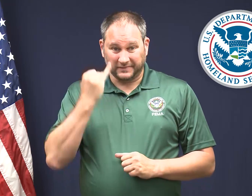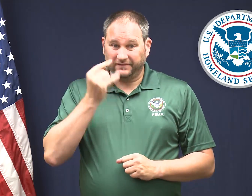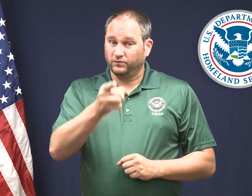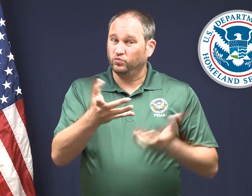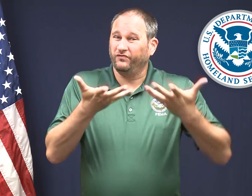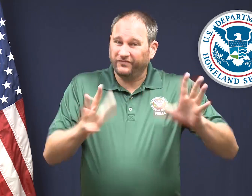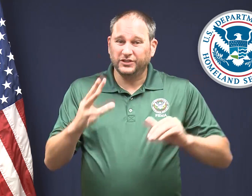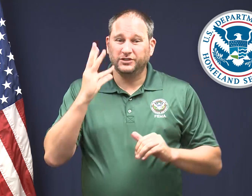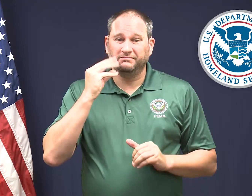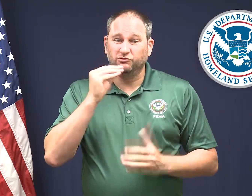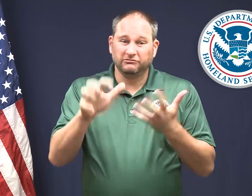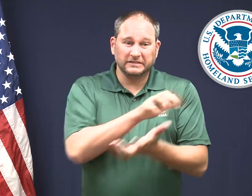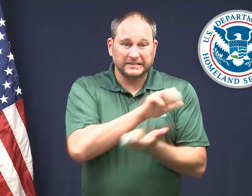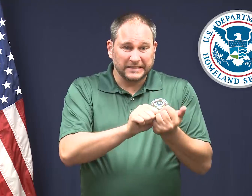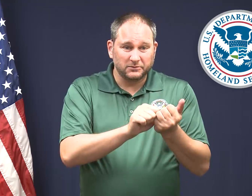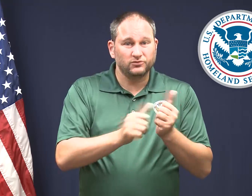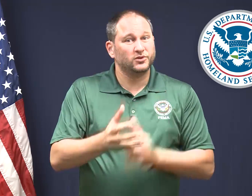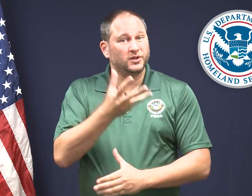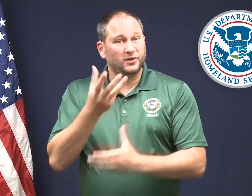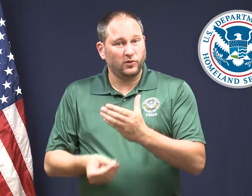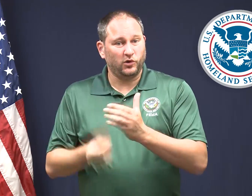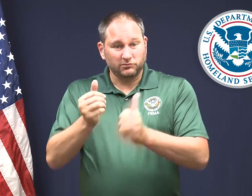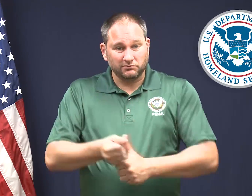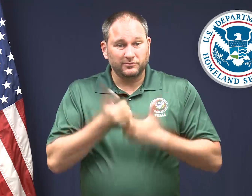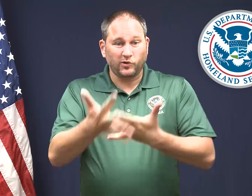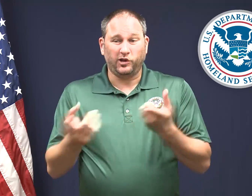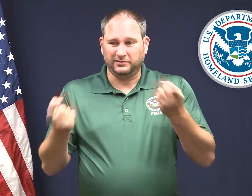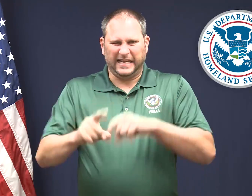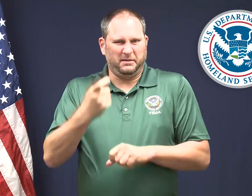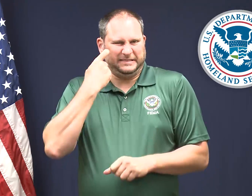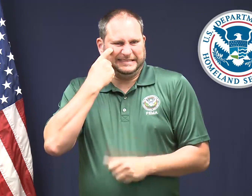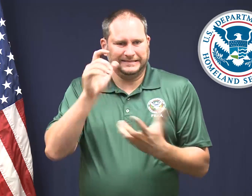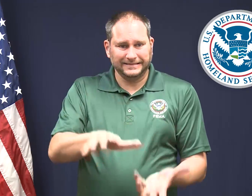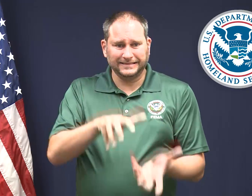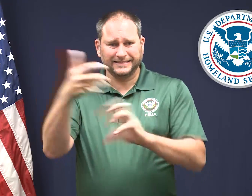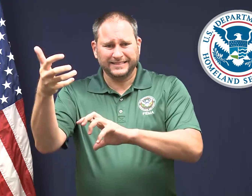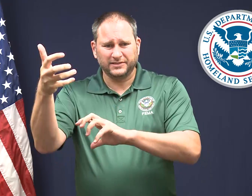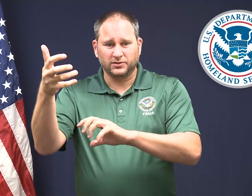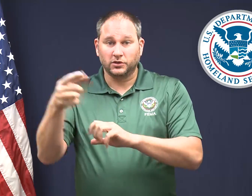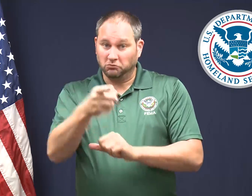If you have experienced damages or loss from the recent disaster